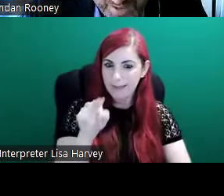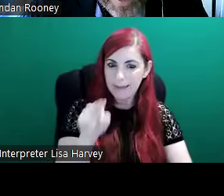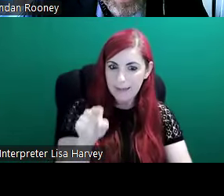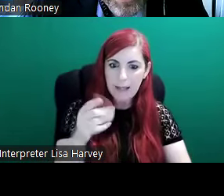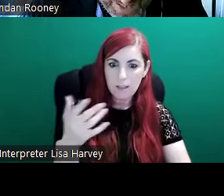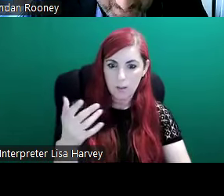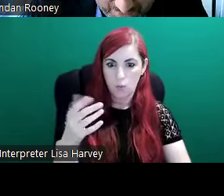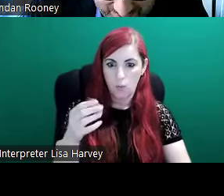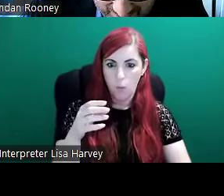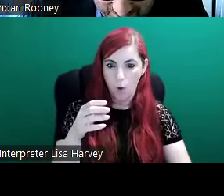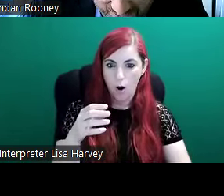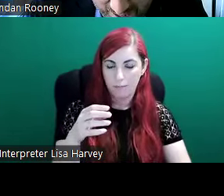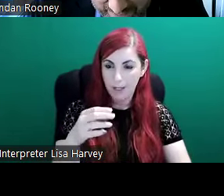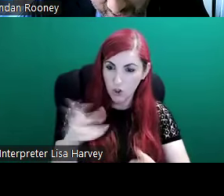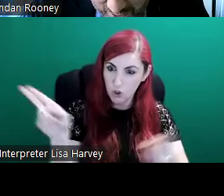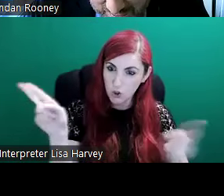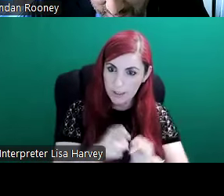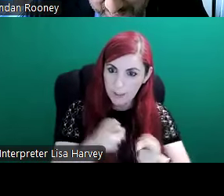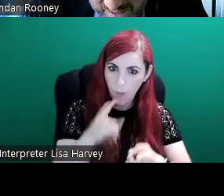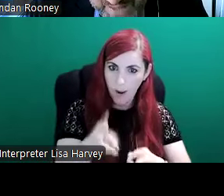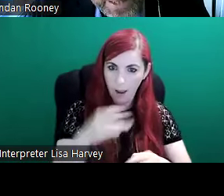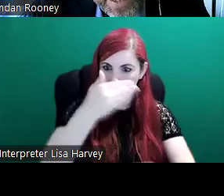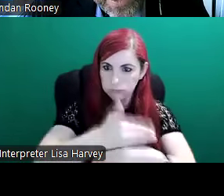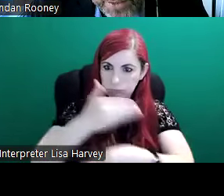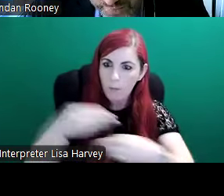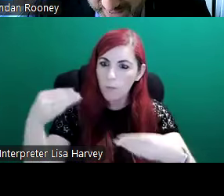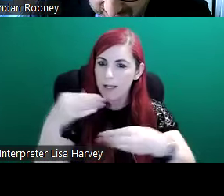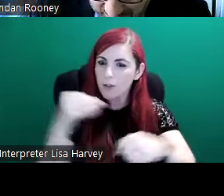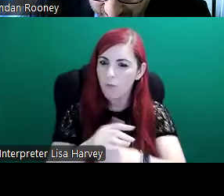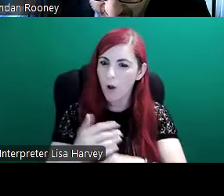combating draughts were common in homes up to the early decades of the 20th century